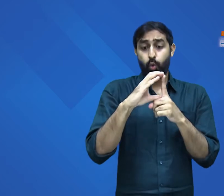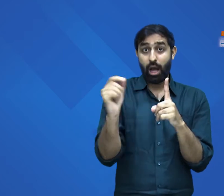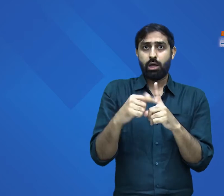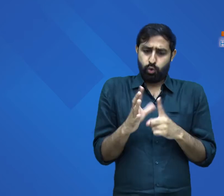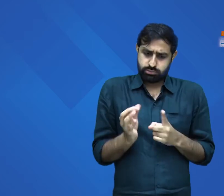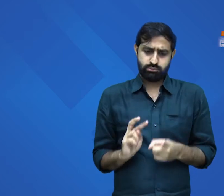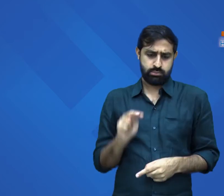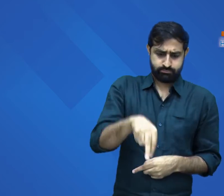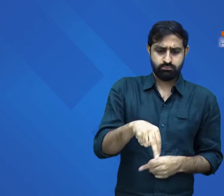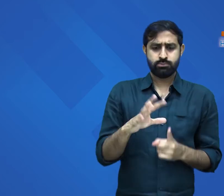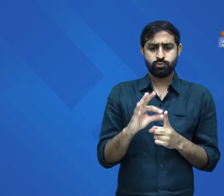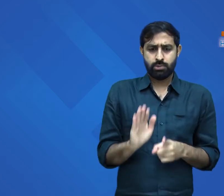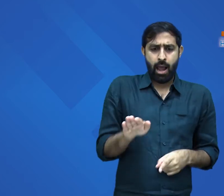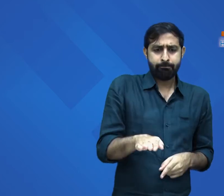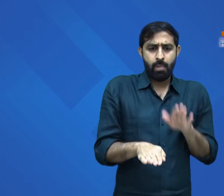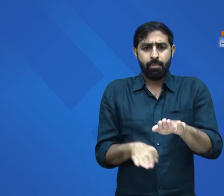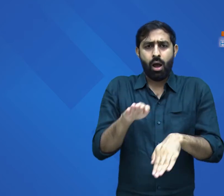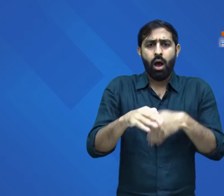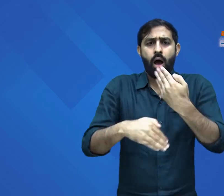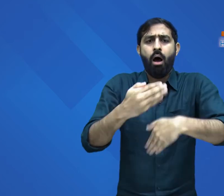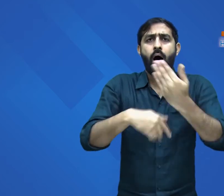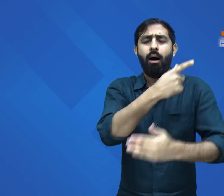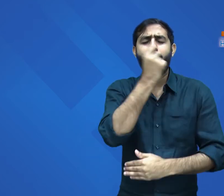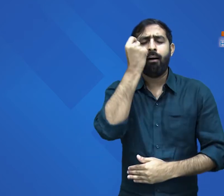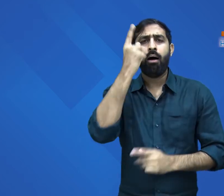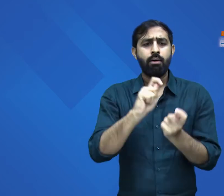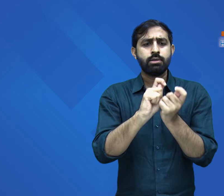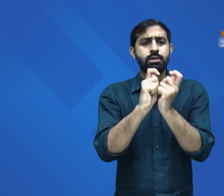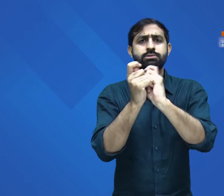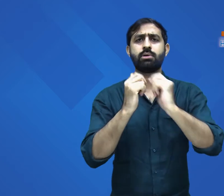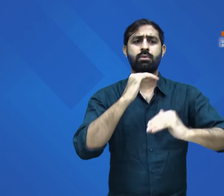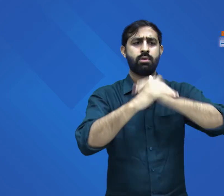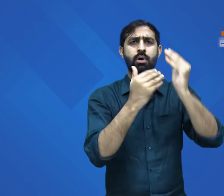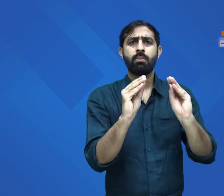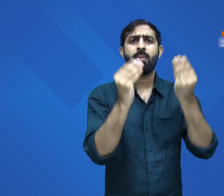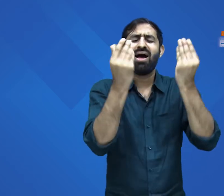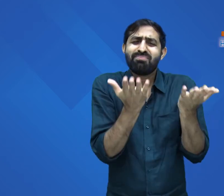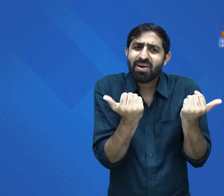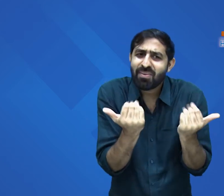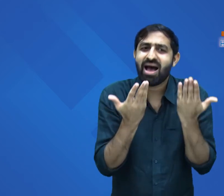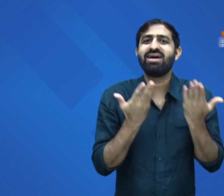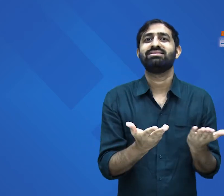They need to add step by step and wait for the results. Eventually, they will realize that they are succeeding.